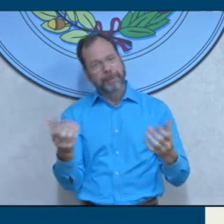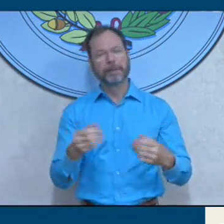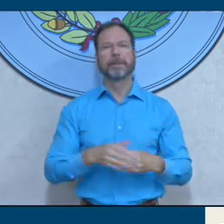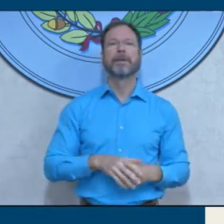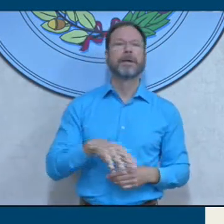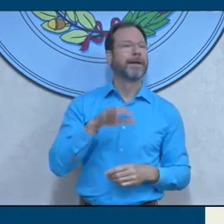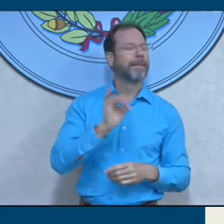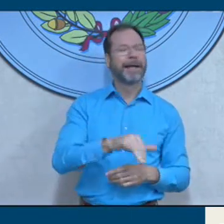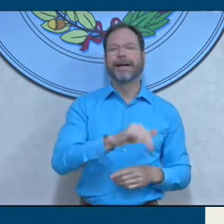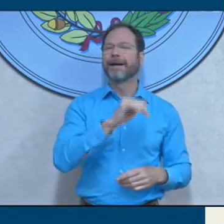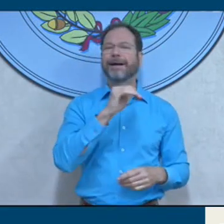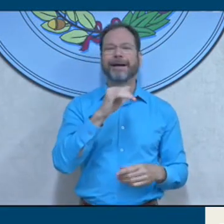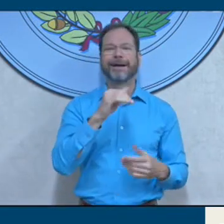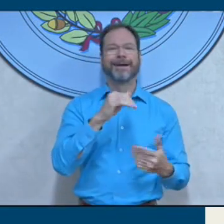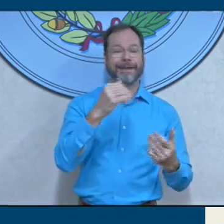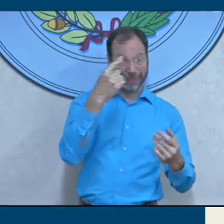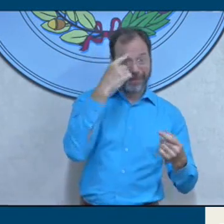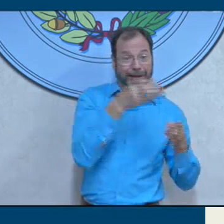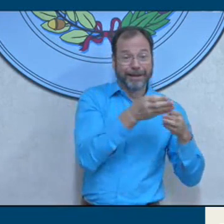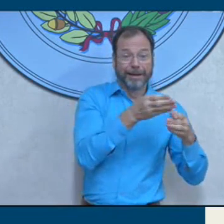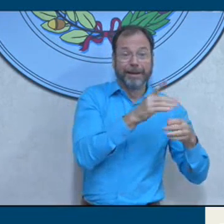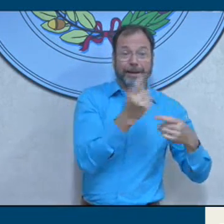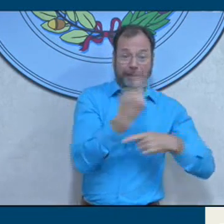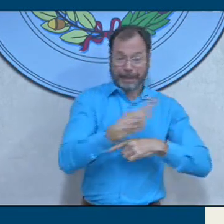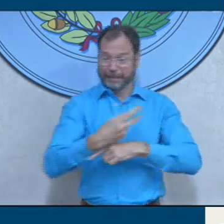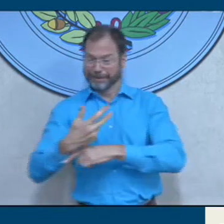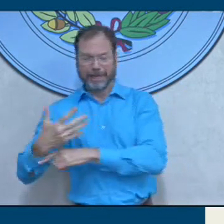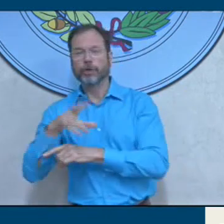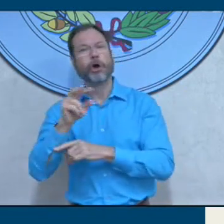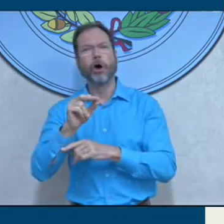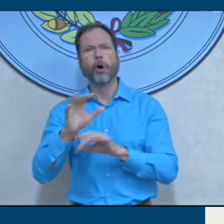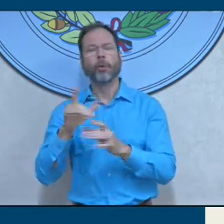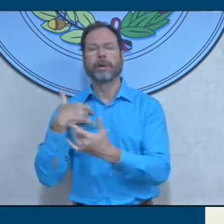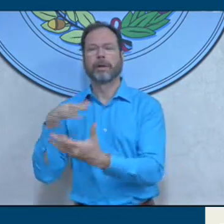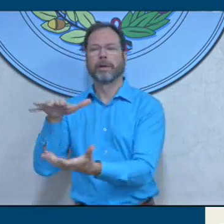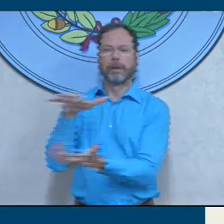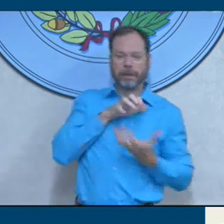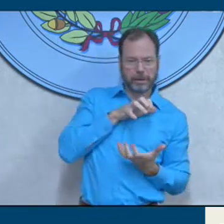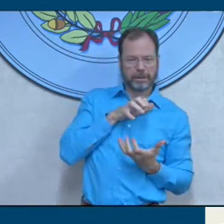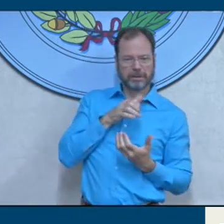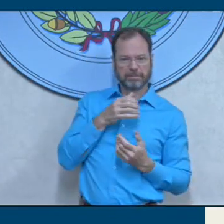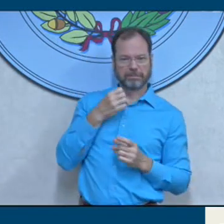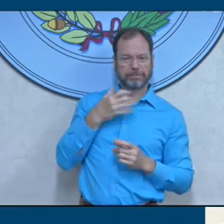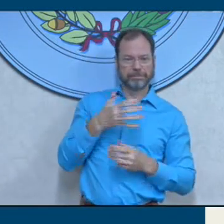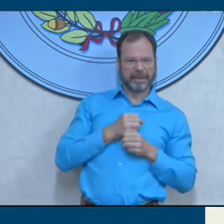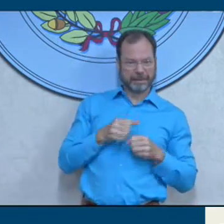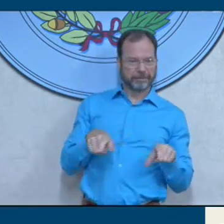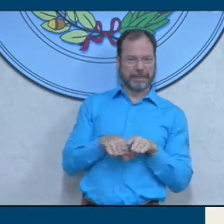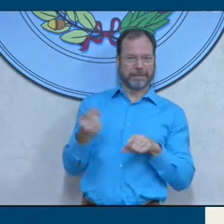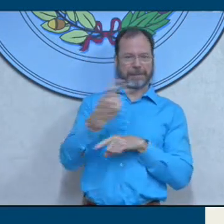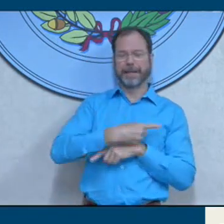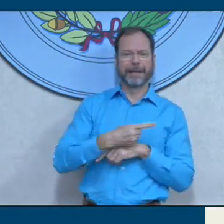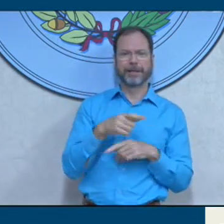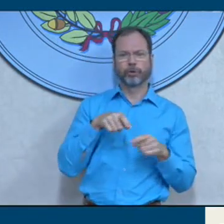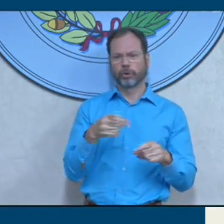PRISON SYSTEM THAT ALL CAME BACK AT ONCE AND HANDS AS AS OPPOSED TO HAVING THAT SPREAD